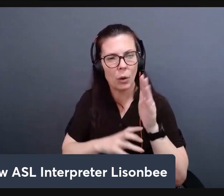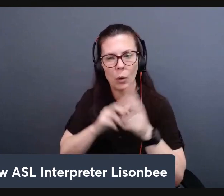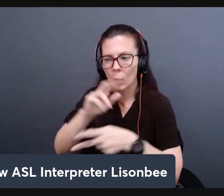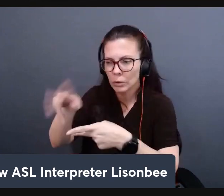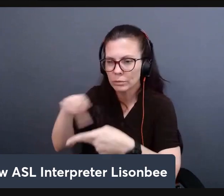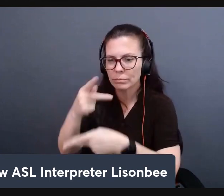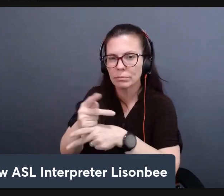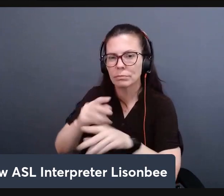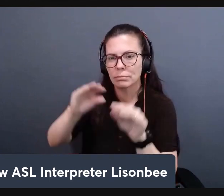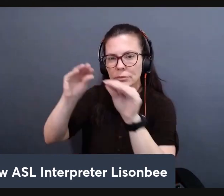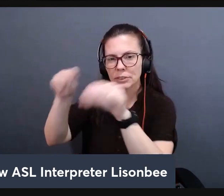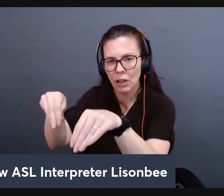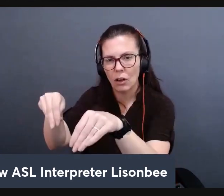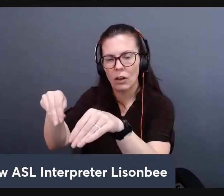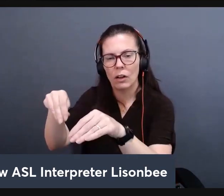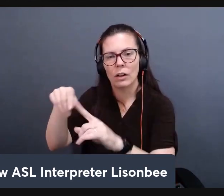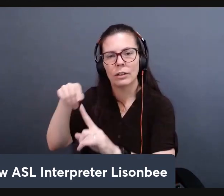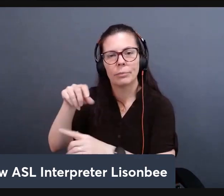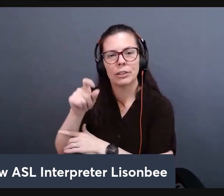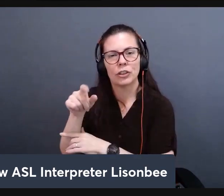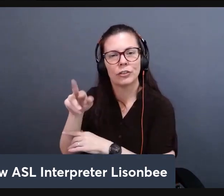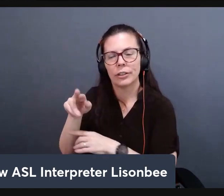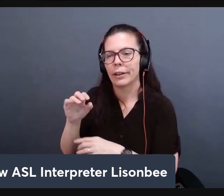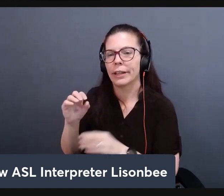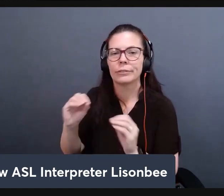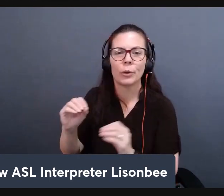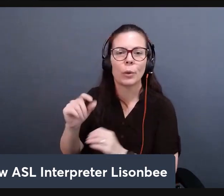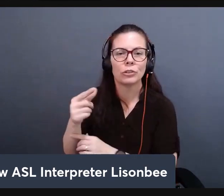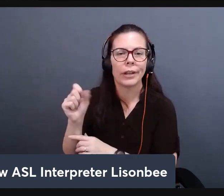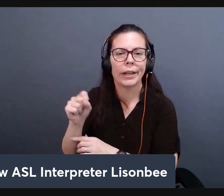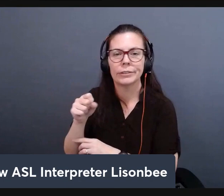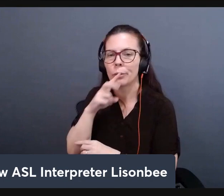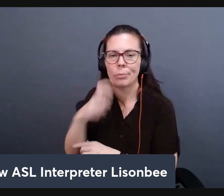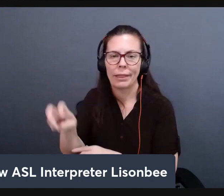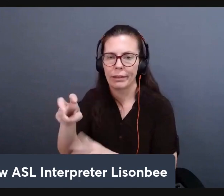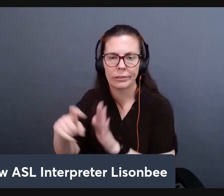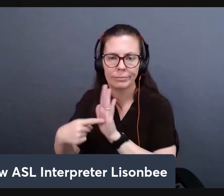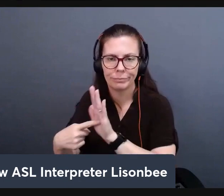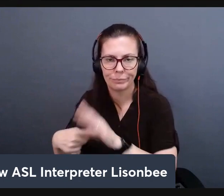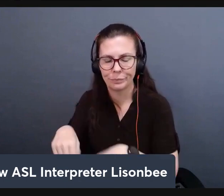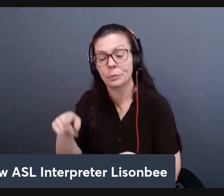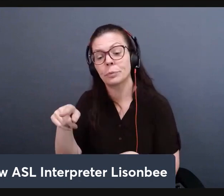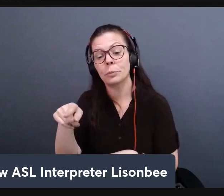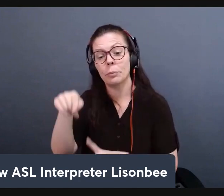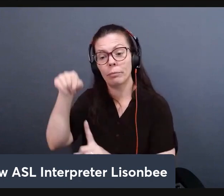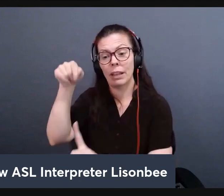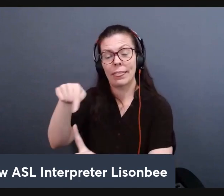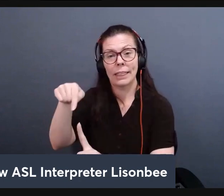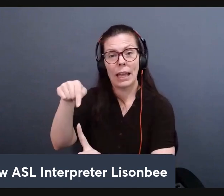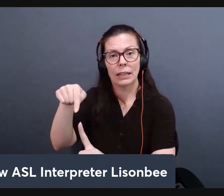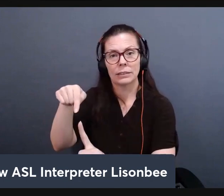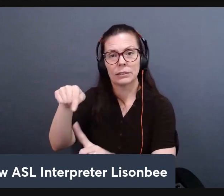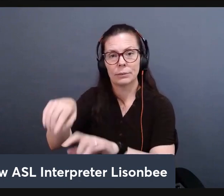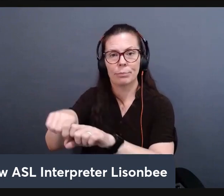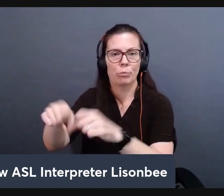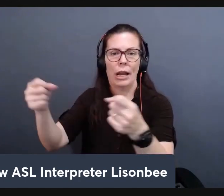on the server of maybe like Node.js or Python, and then that machine would break for some unknown reason.